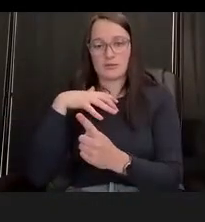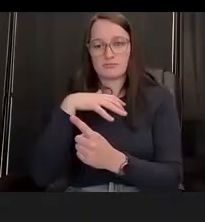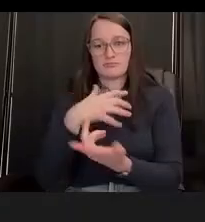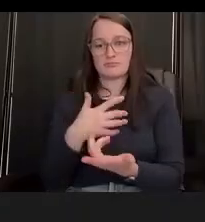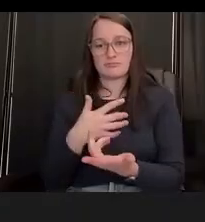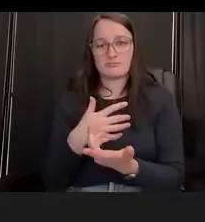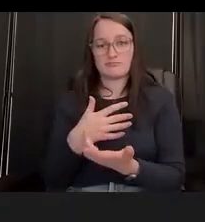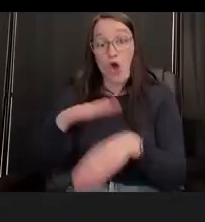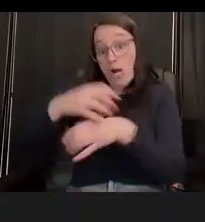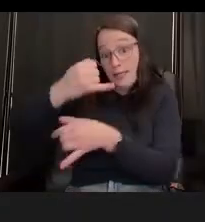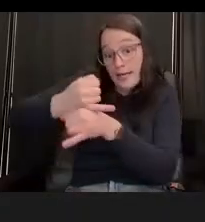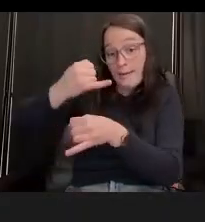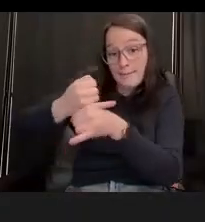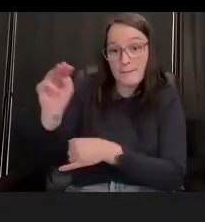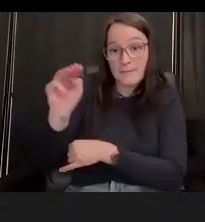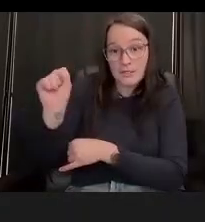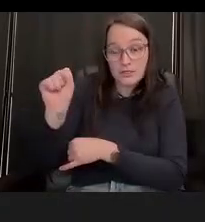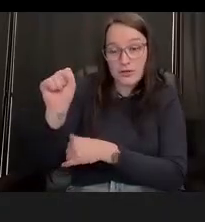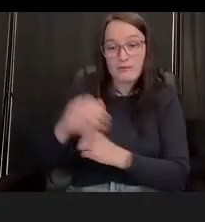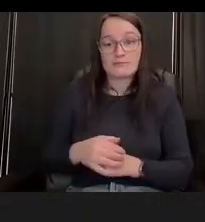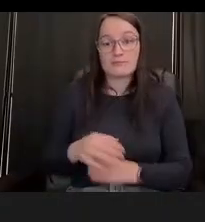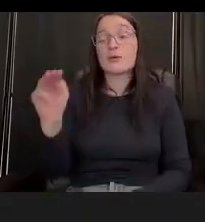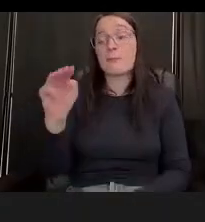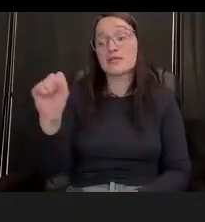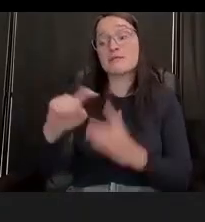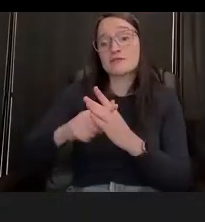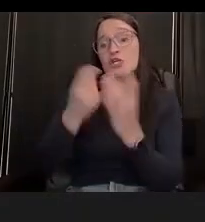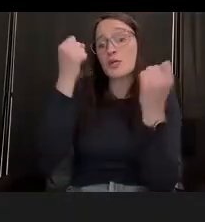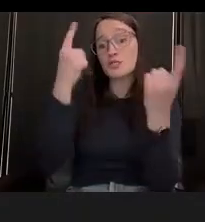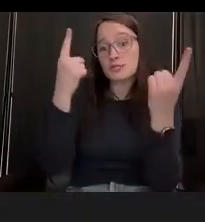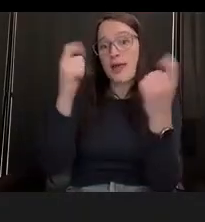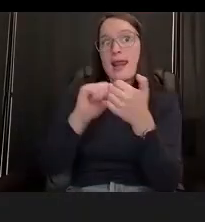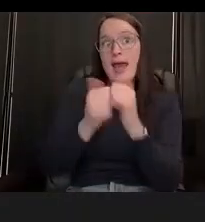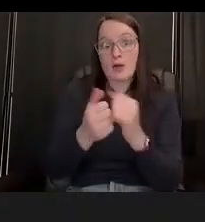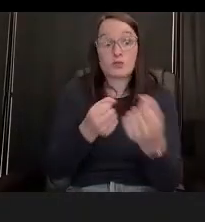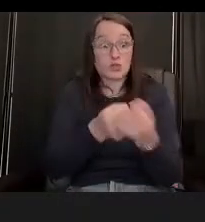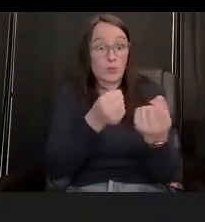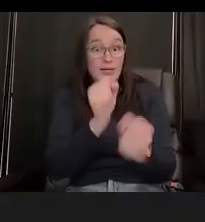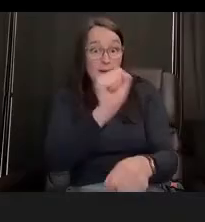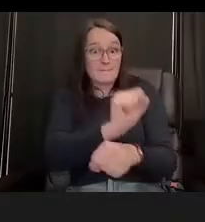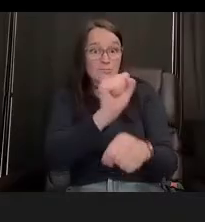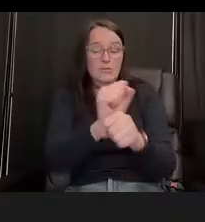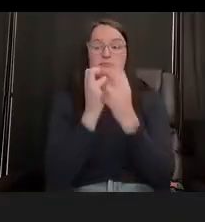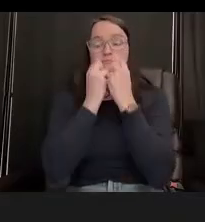they began to understand the value of supported employment. At the same time in King County,